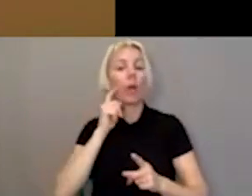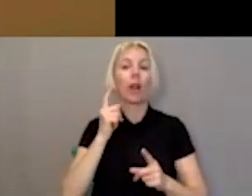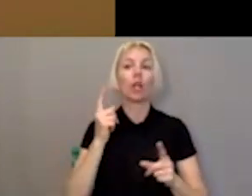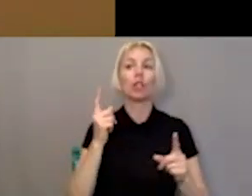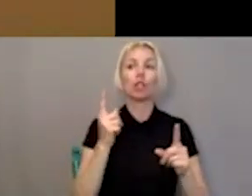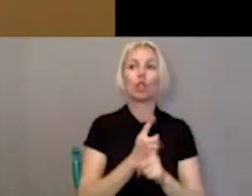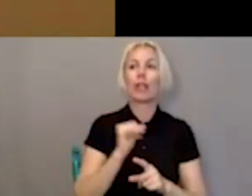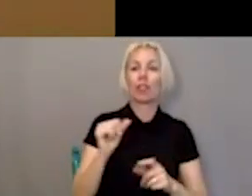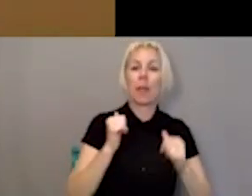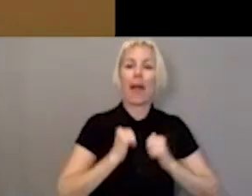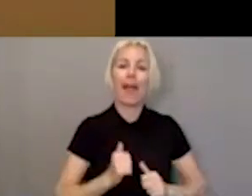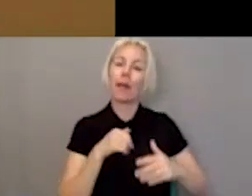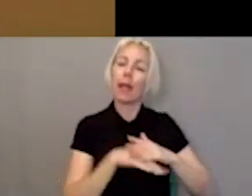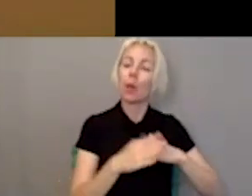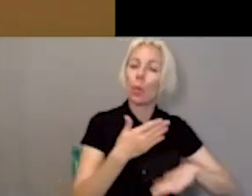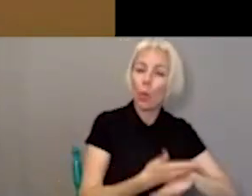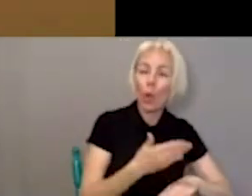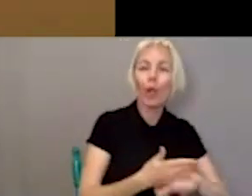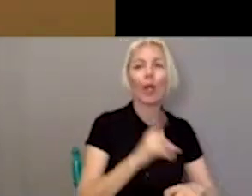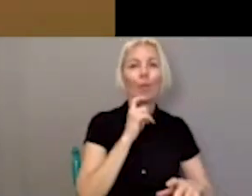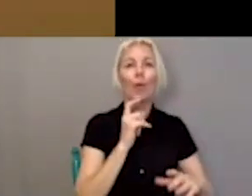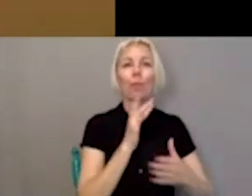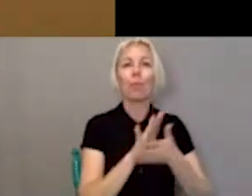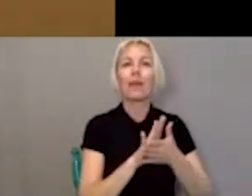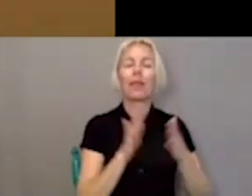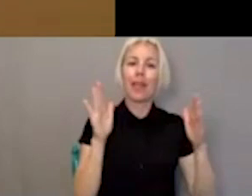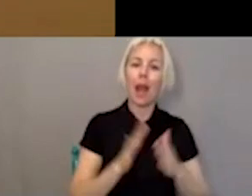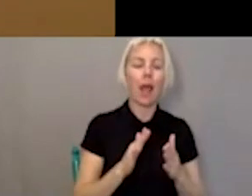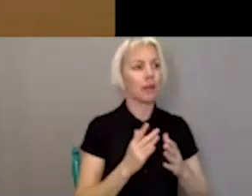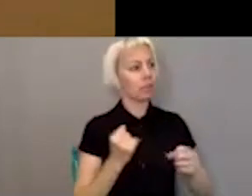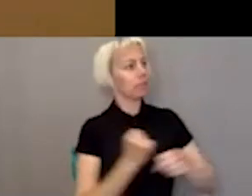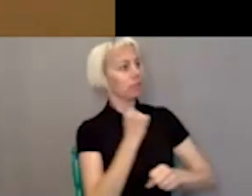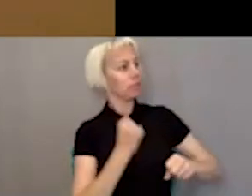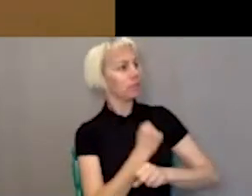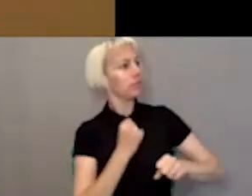that they have within the workplace. And so, I think finally organisations are seeing that